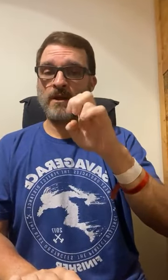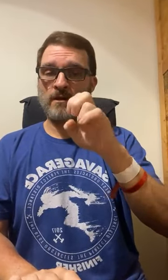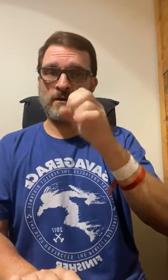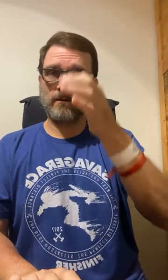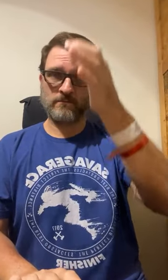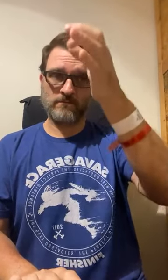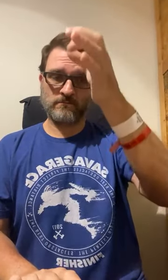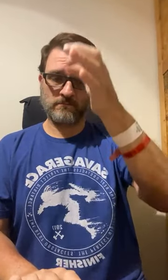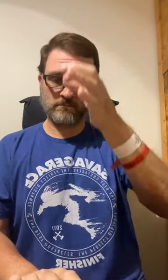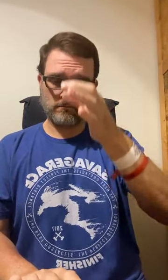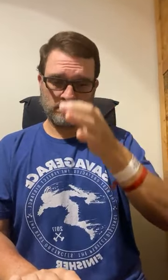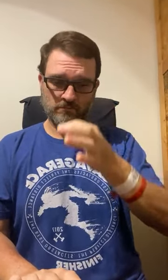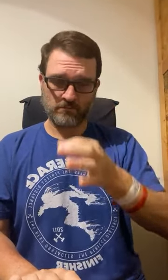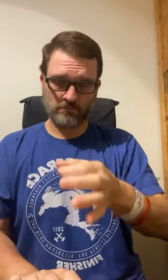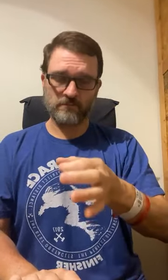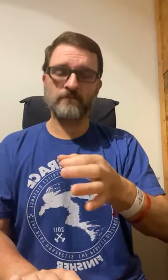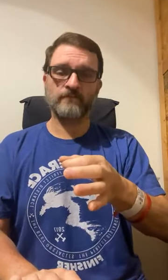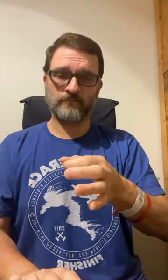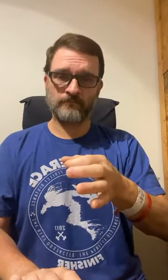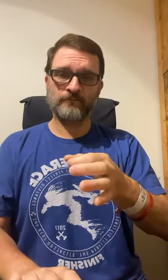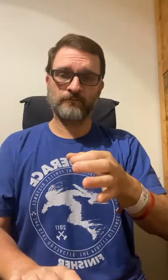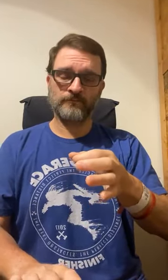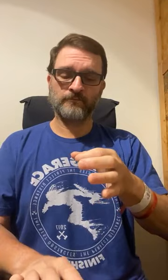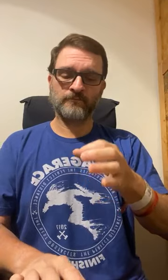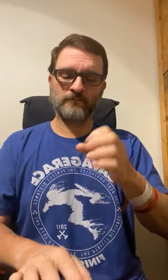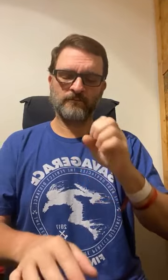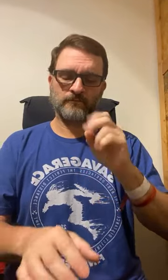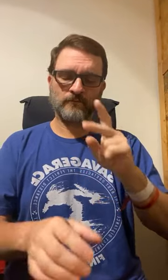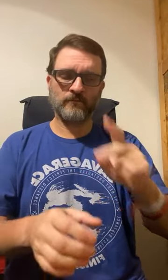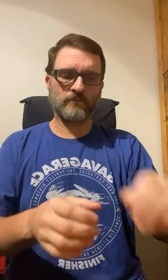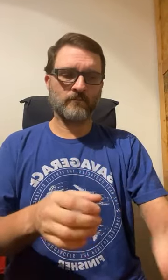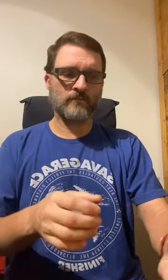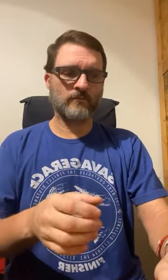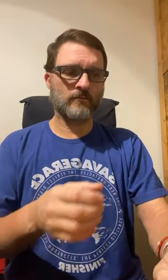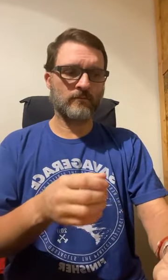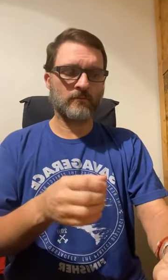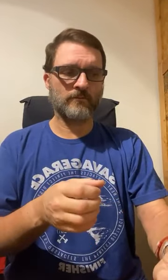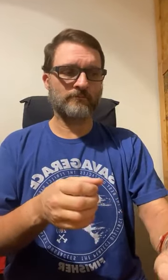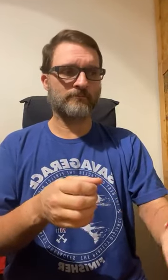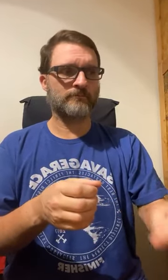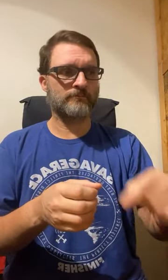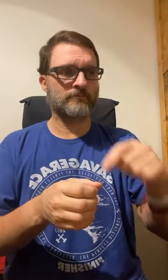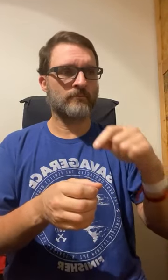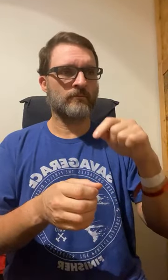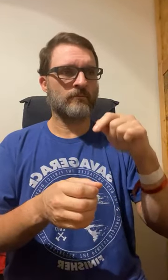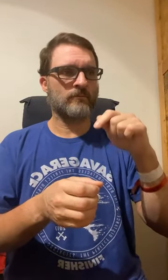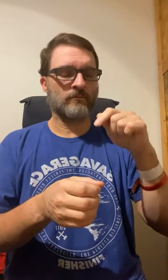My back spine OK.